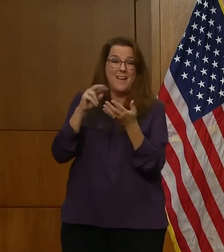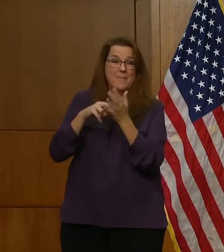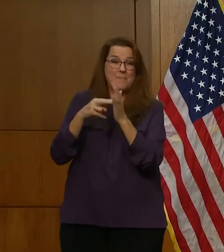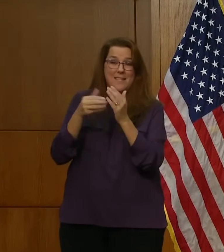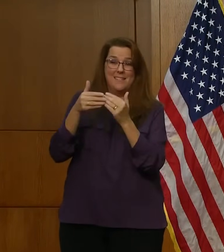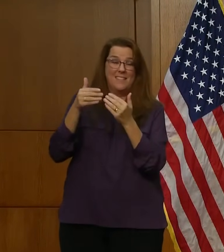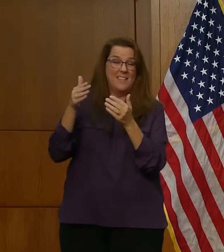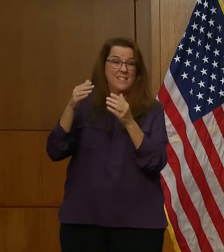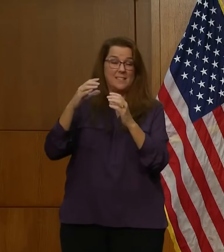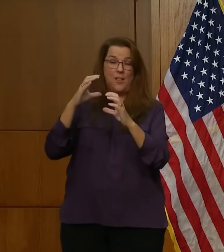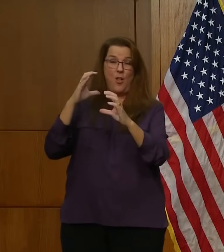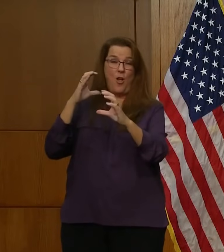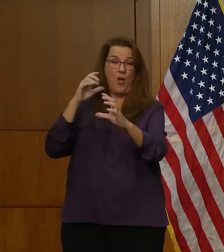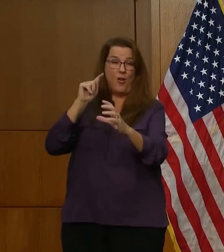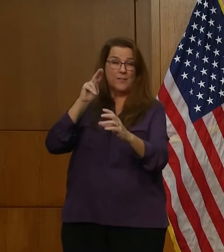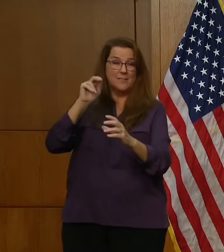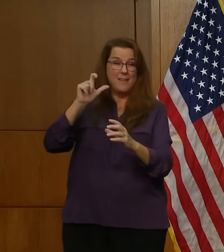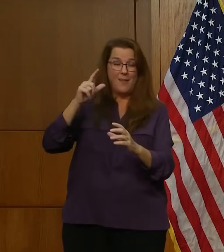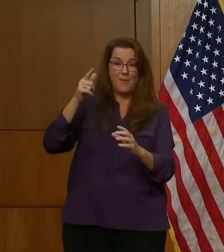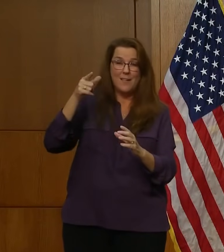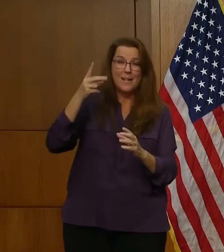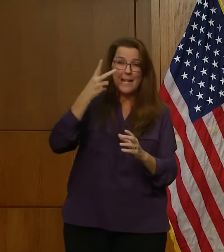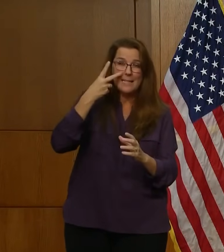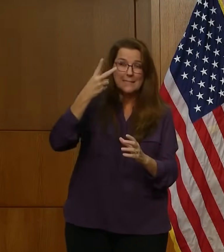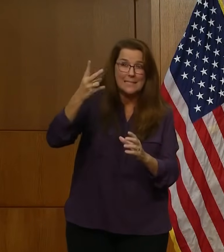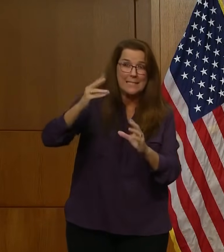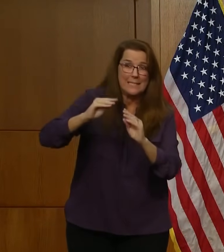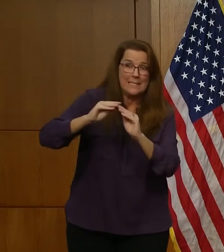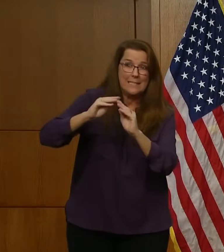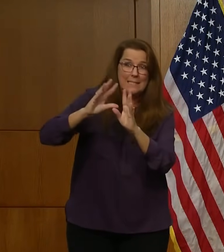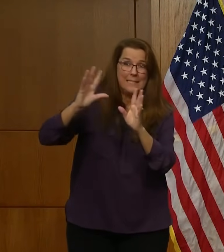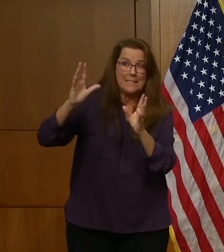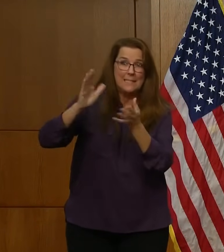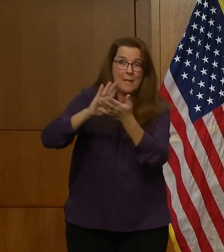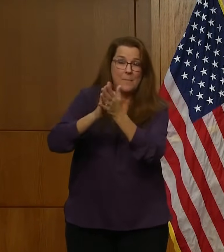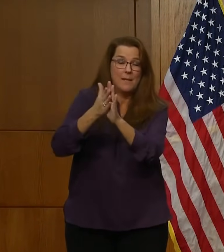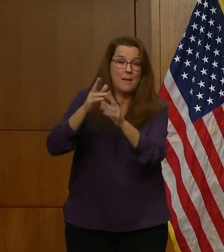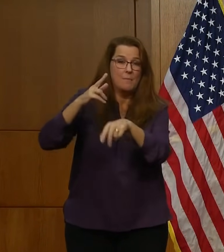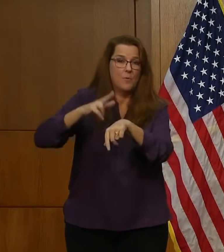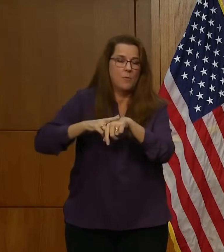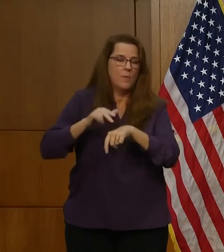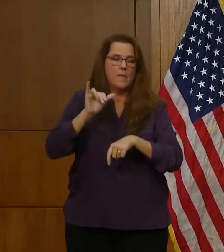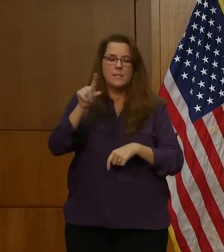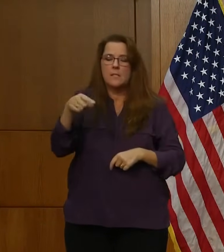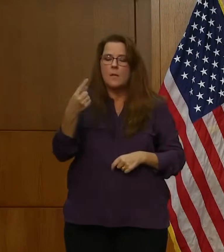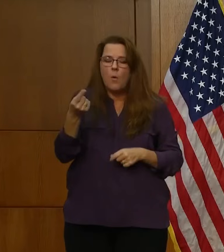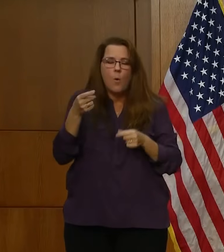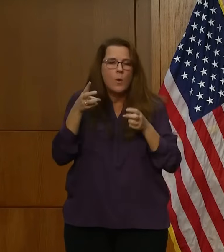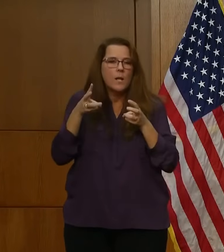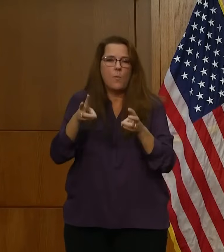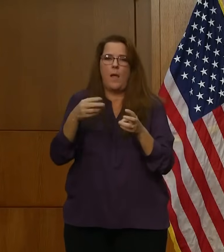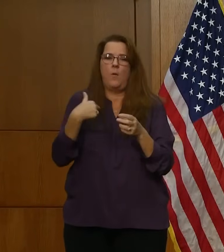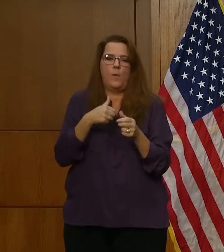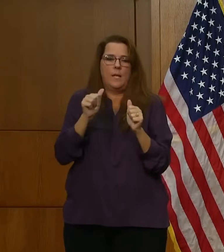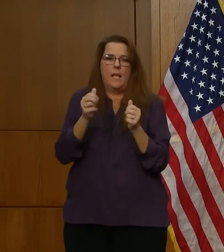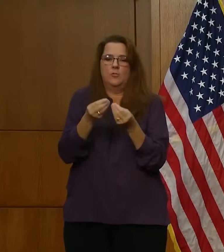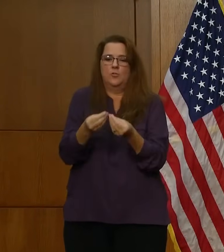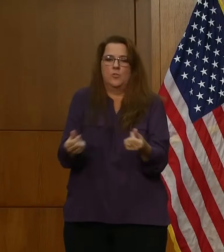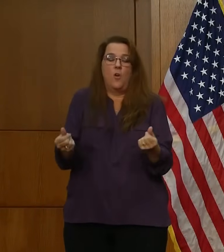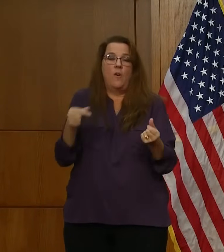IS THE LIGHT. AT THE END OF